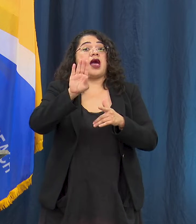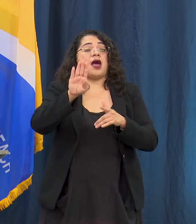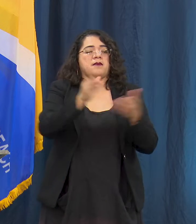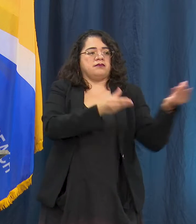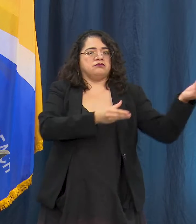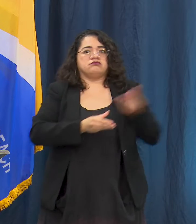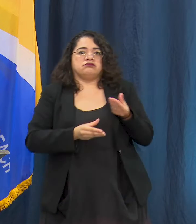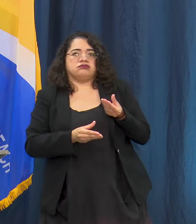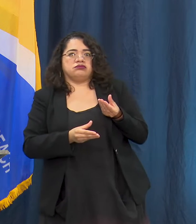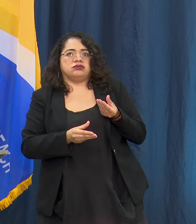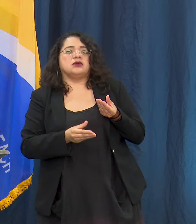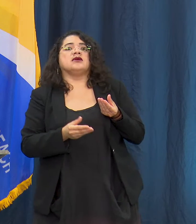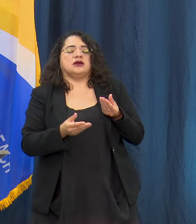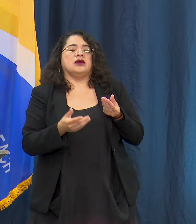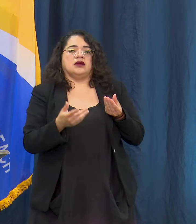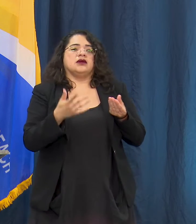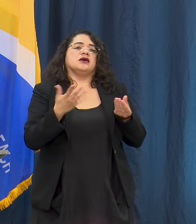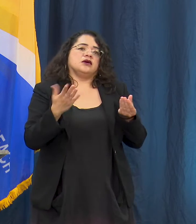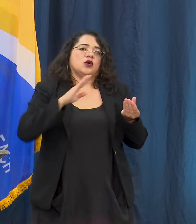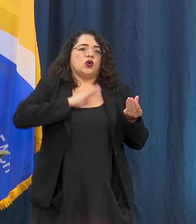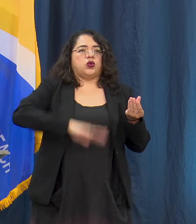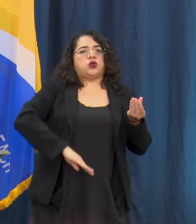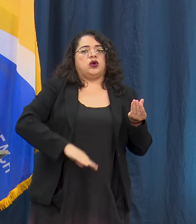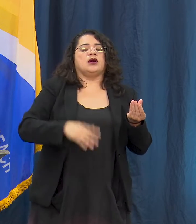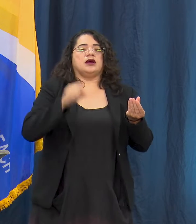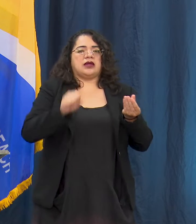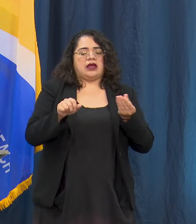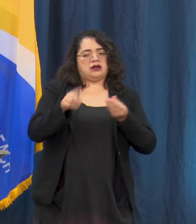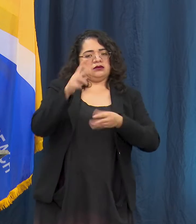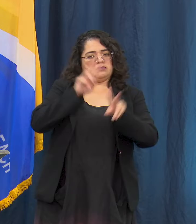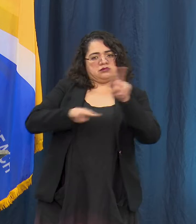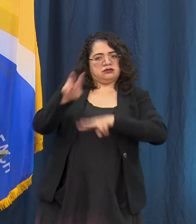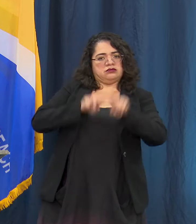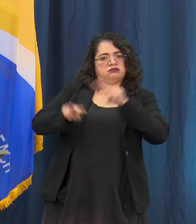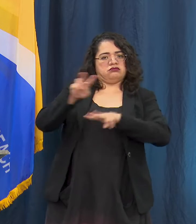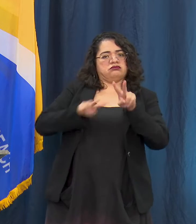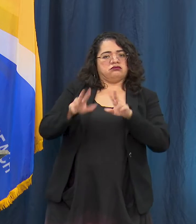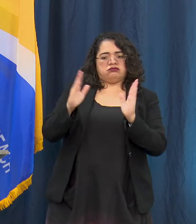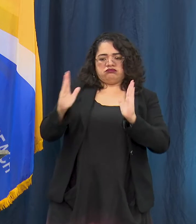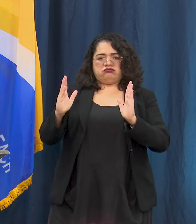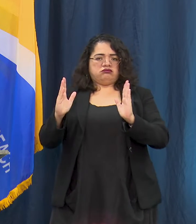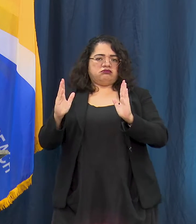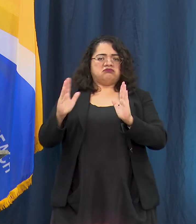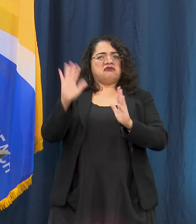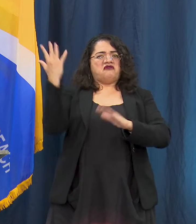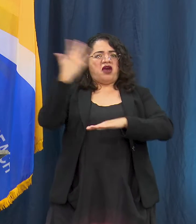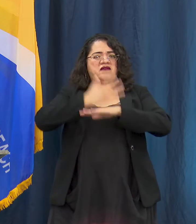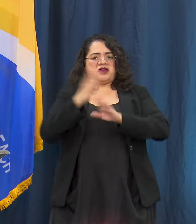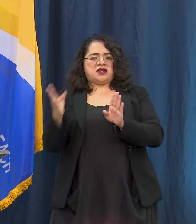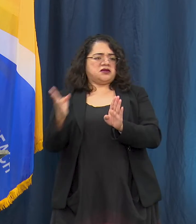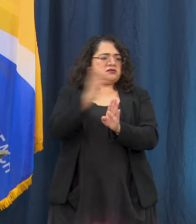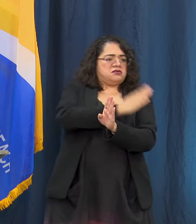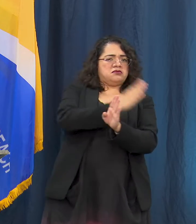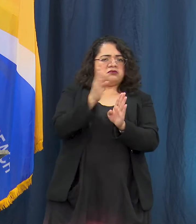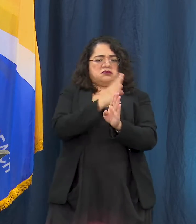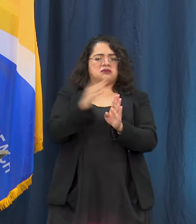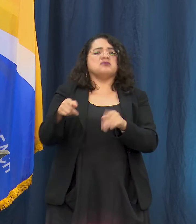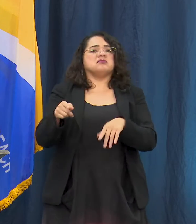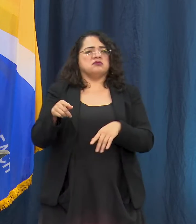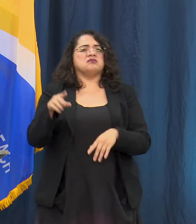data, we're sort of looking at five days out so we are looking at the positivity rates and it has remained in the sixes. Thank you very